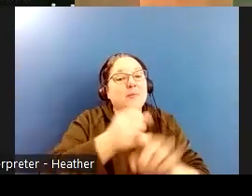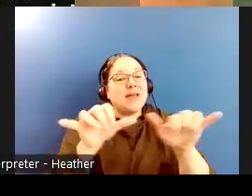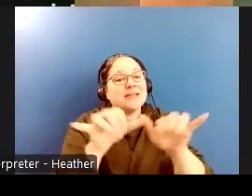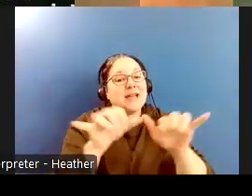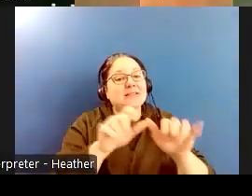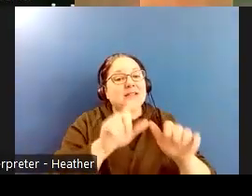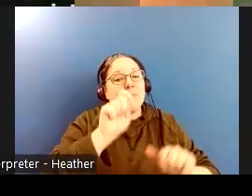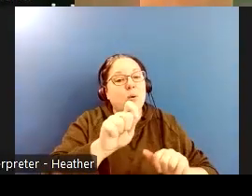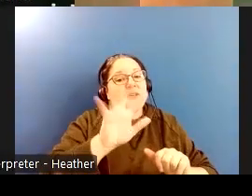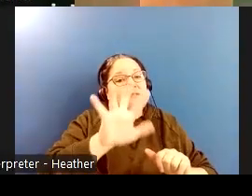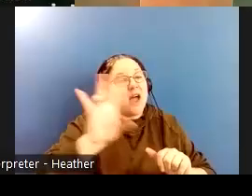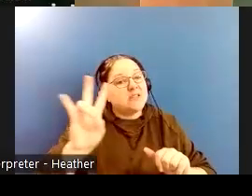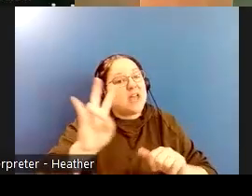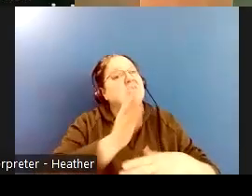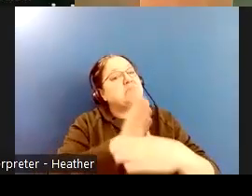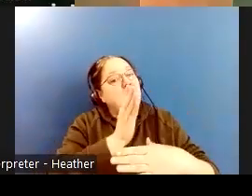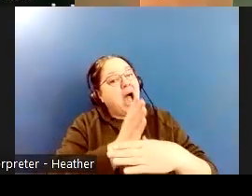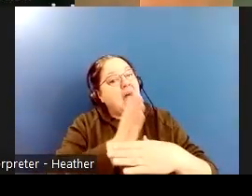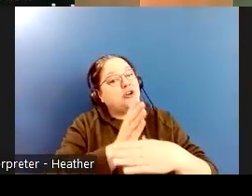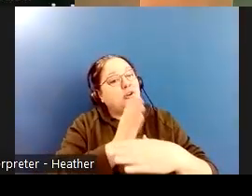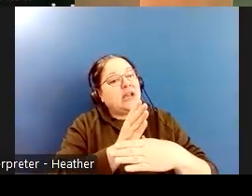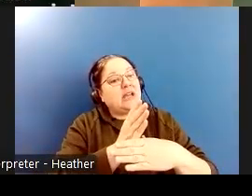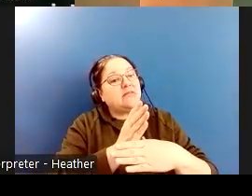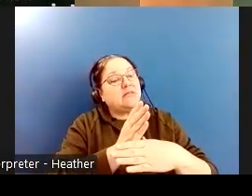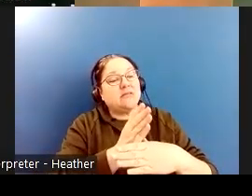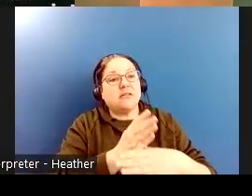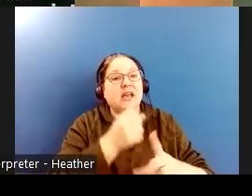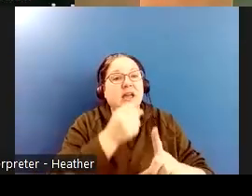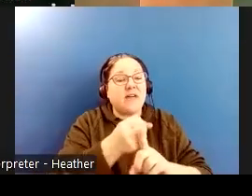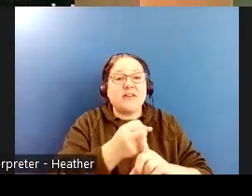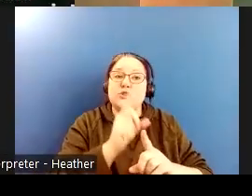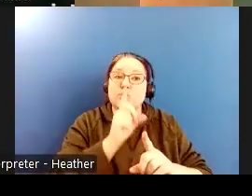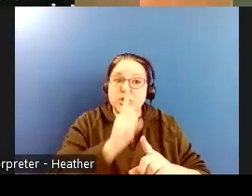that's a moderate effect size. They're basically saying, "Hey, there's a real association here in